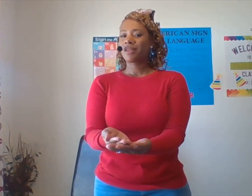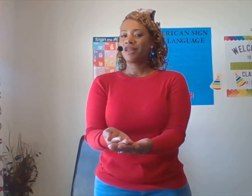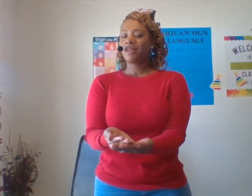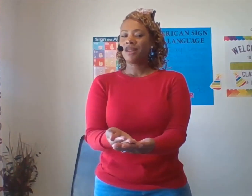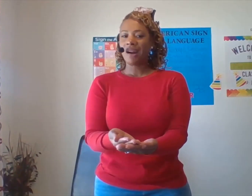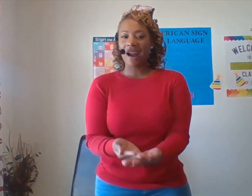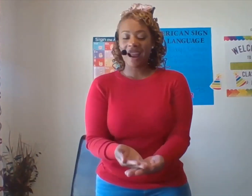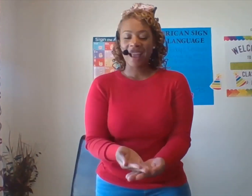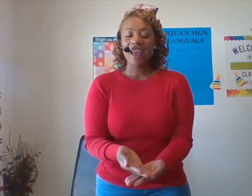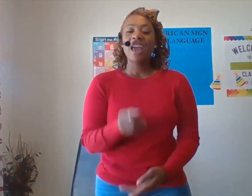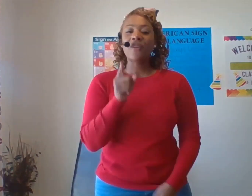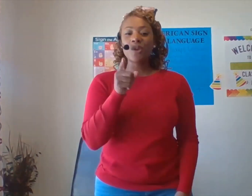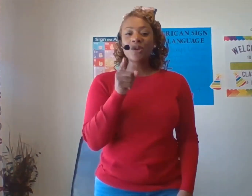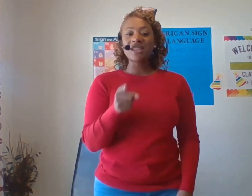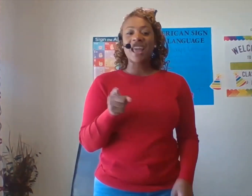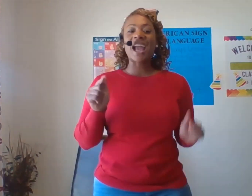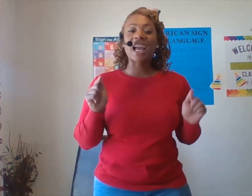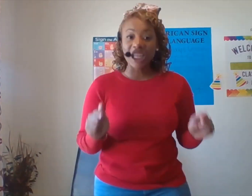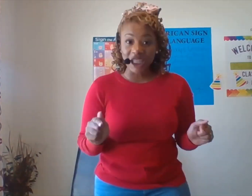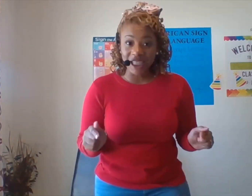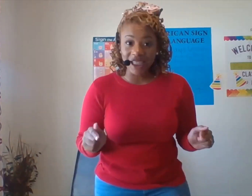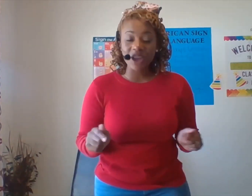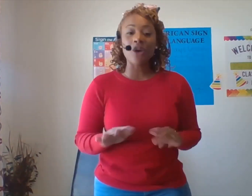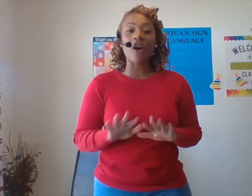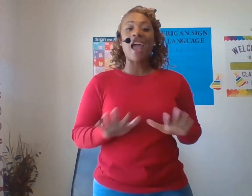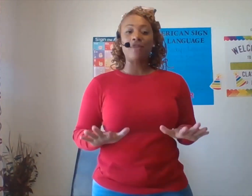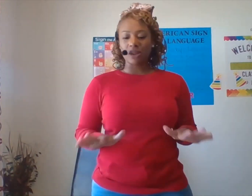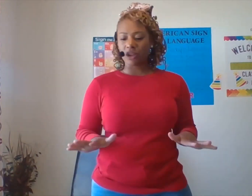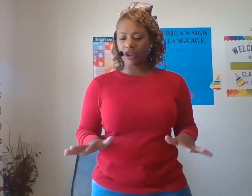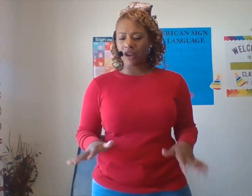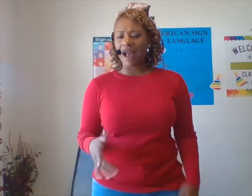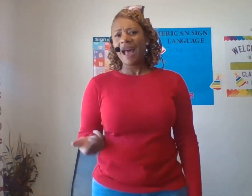all right if you say good you are absolutely correct